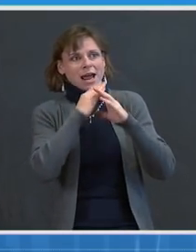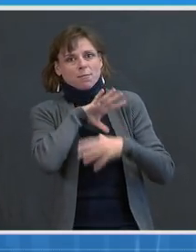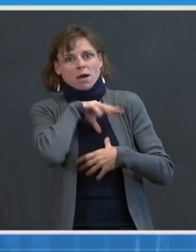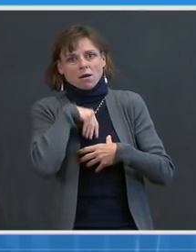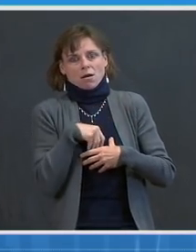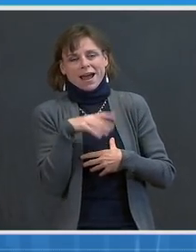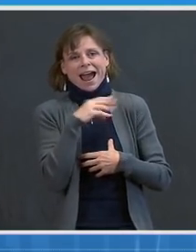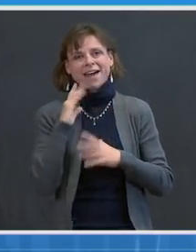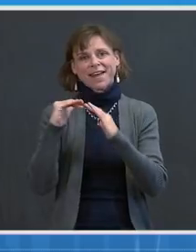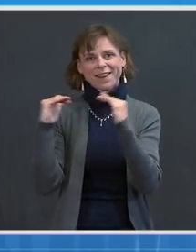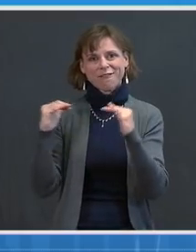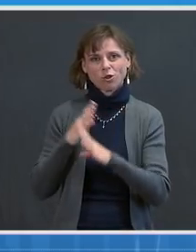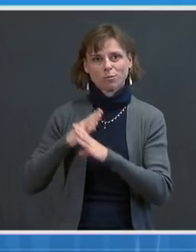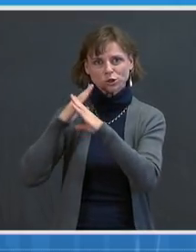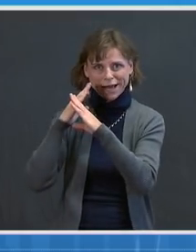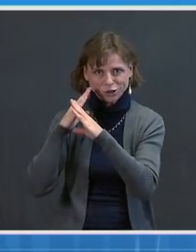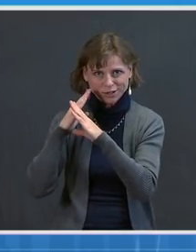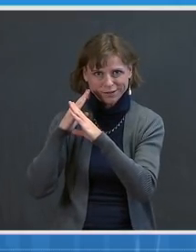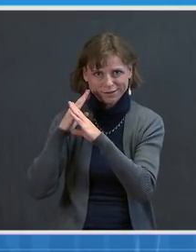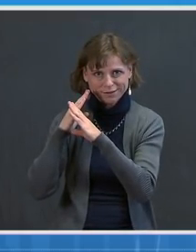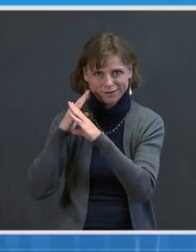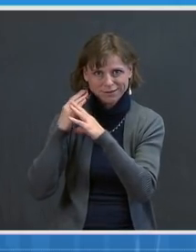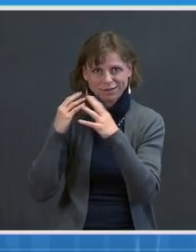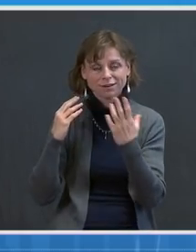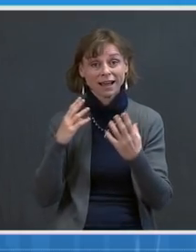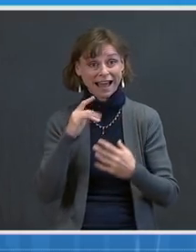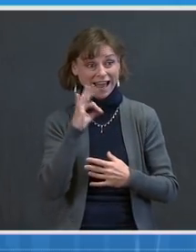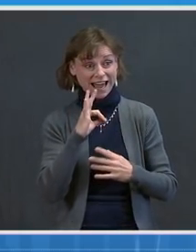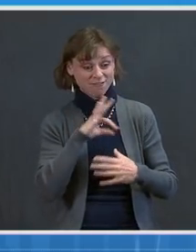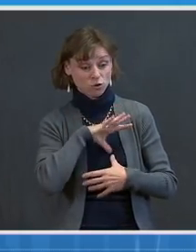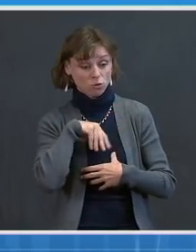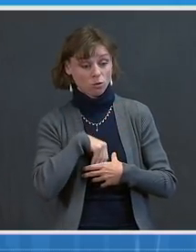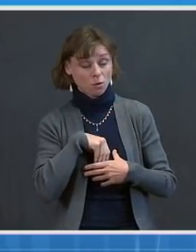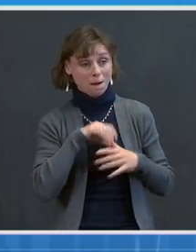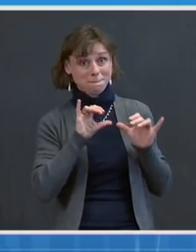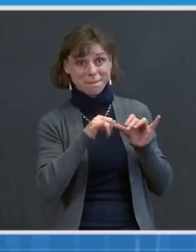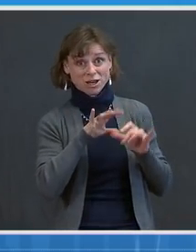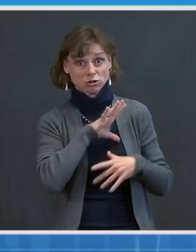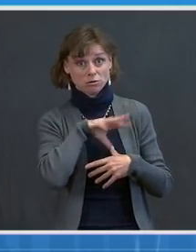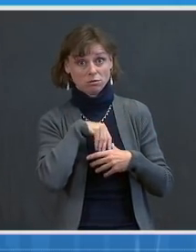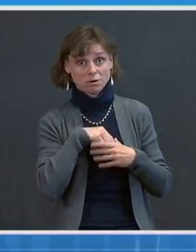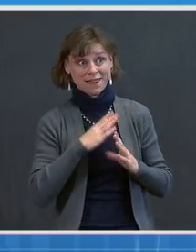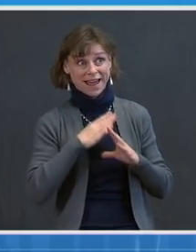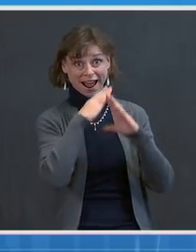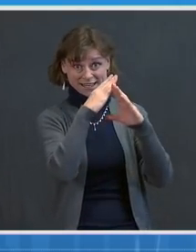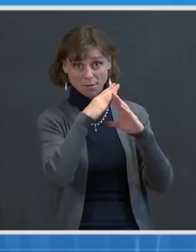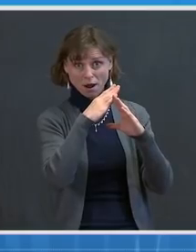Also, measuring antibody does not necessarily get the entirety of the immune response.